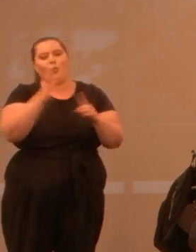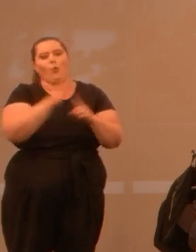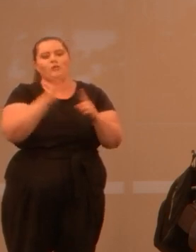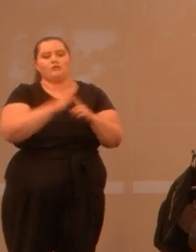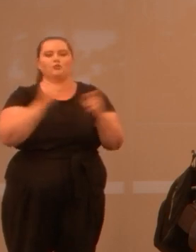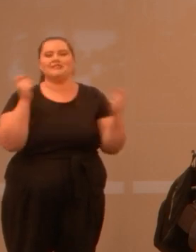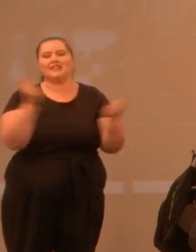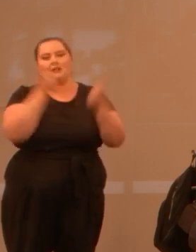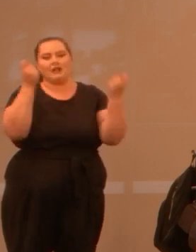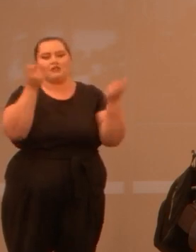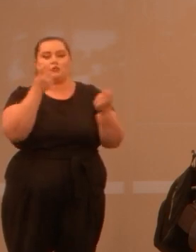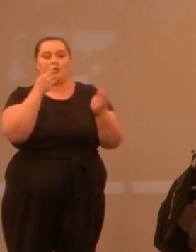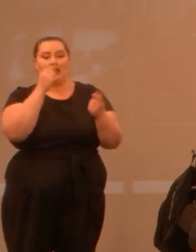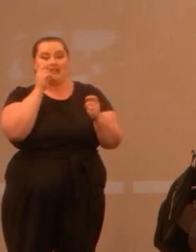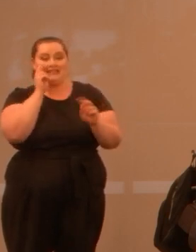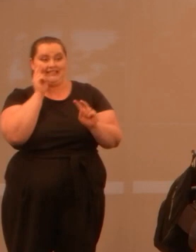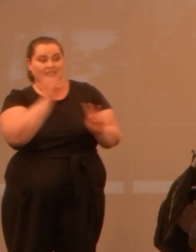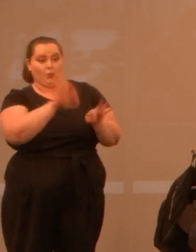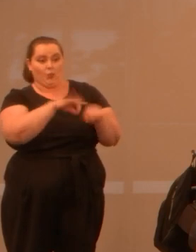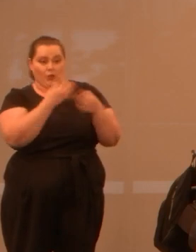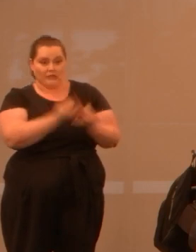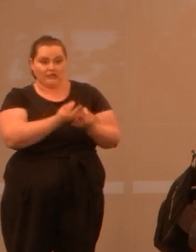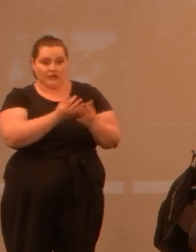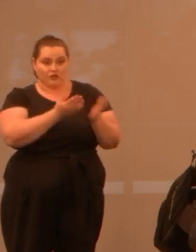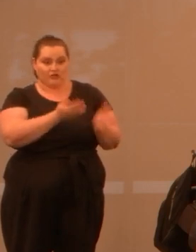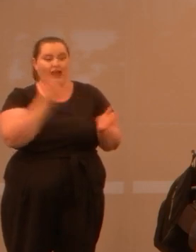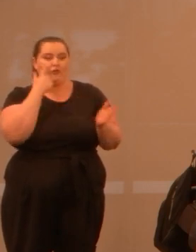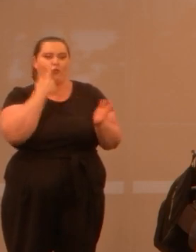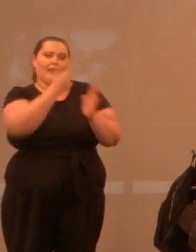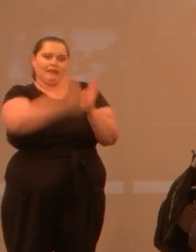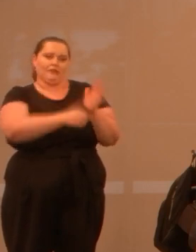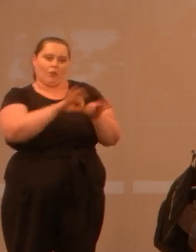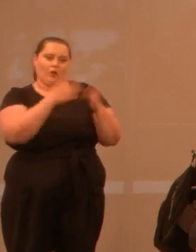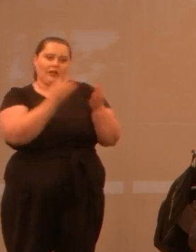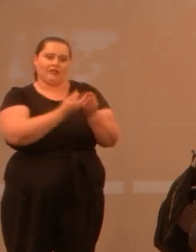organisations and look to the list of organisations like the finalists tonight